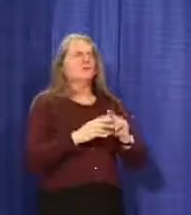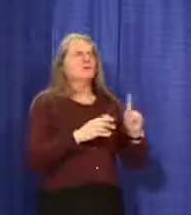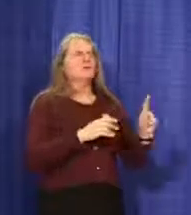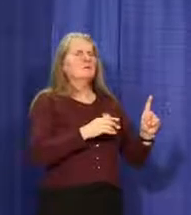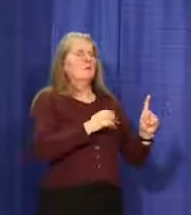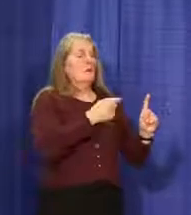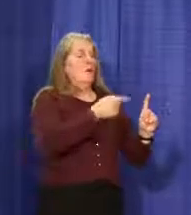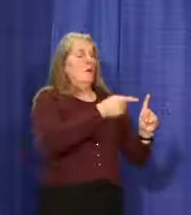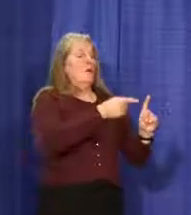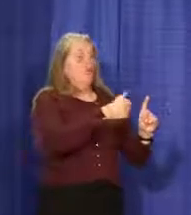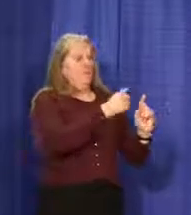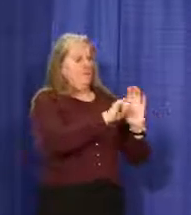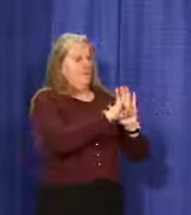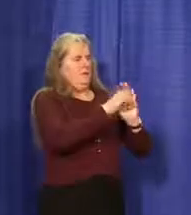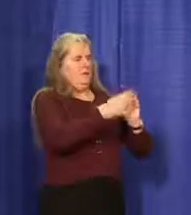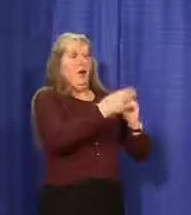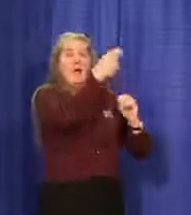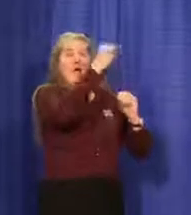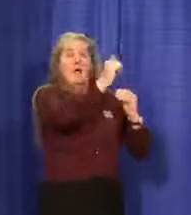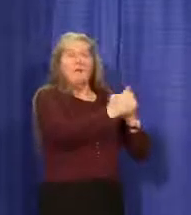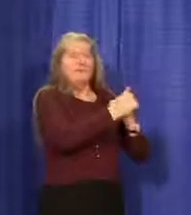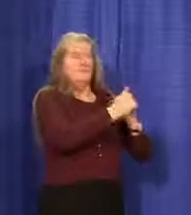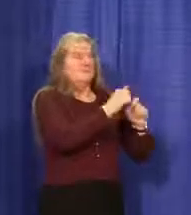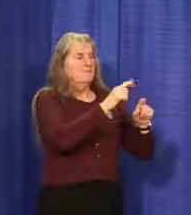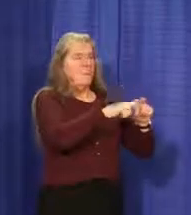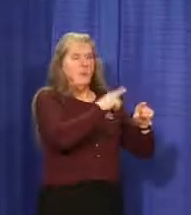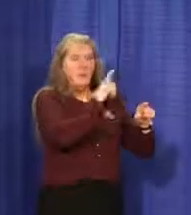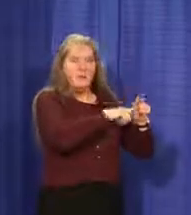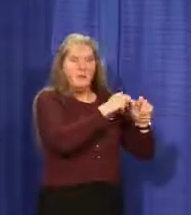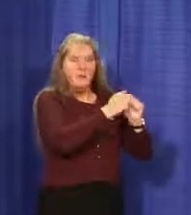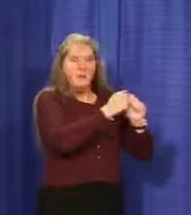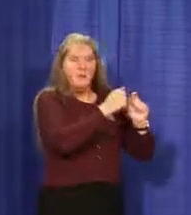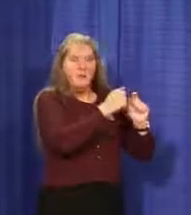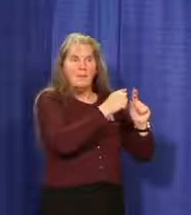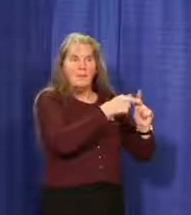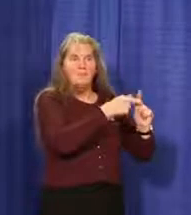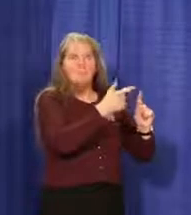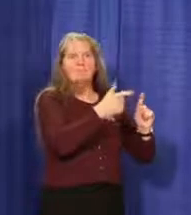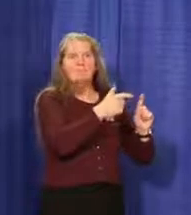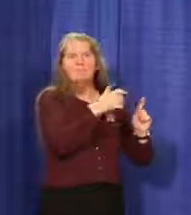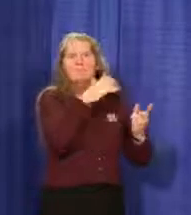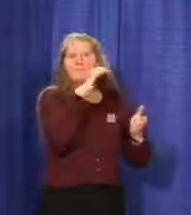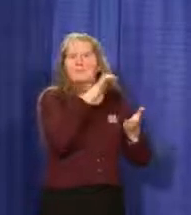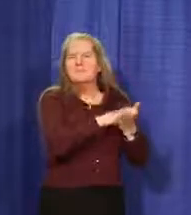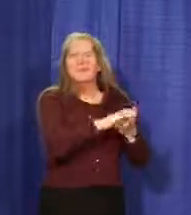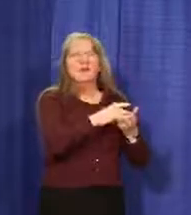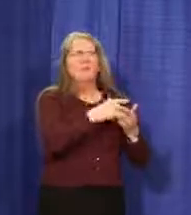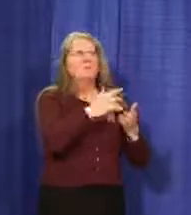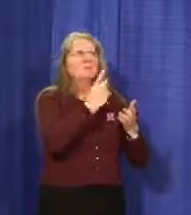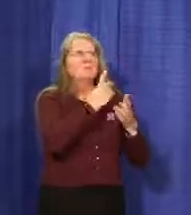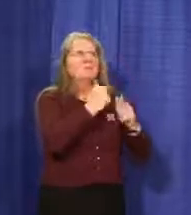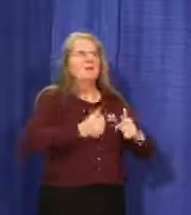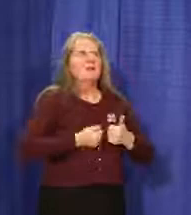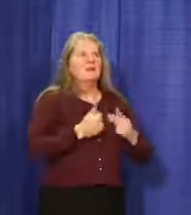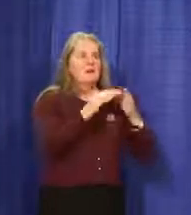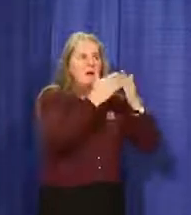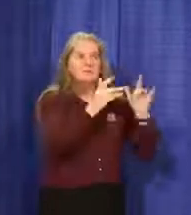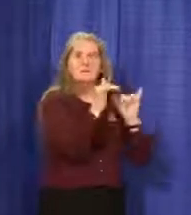Then it is high-risk contacts, so these are the ones with prolonged conduct. This maybe a spouse, household